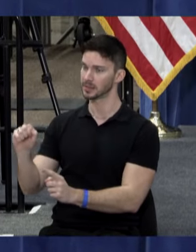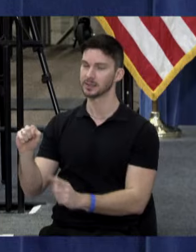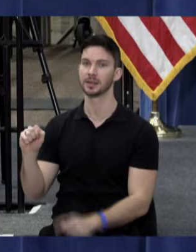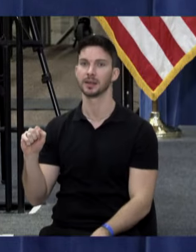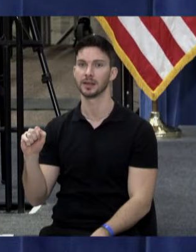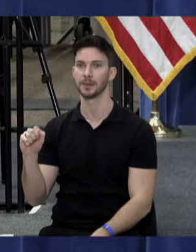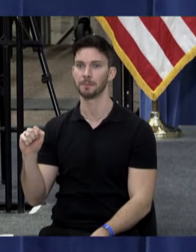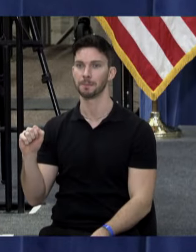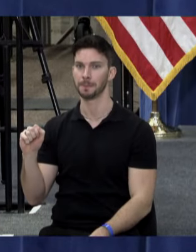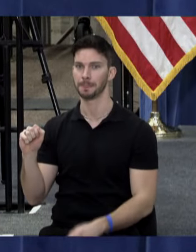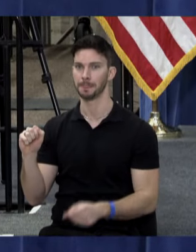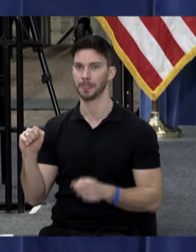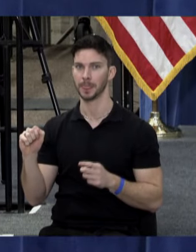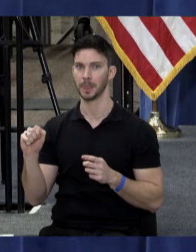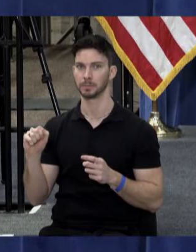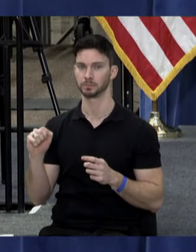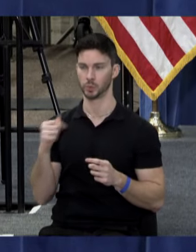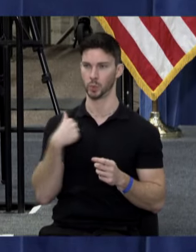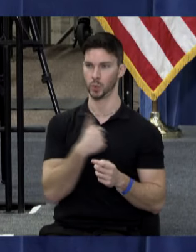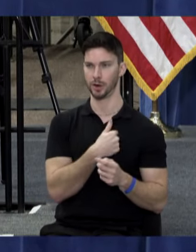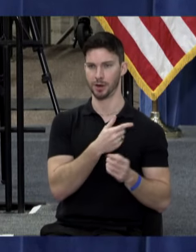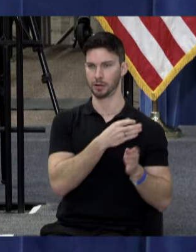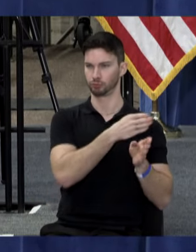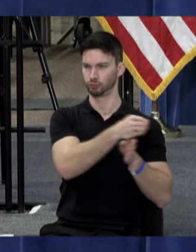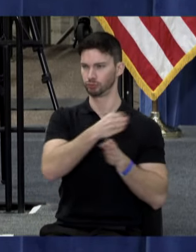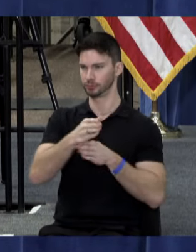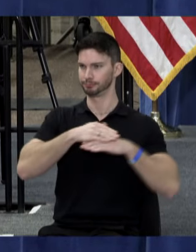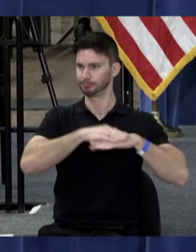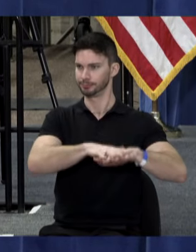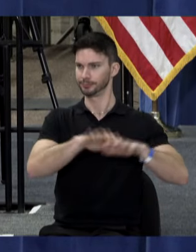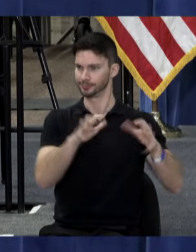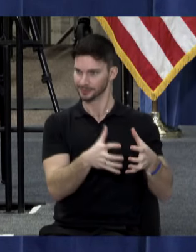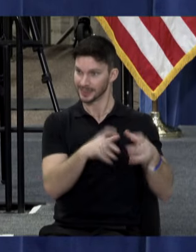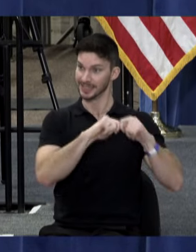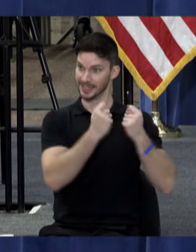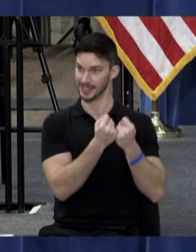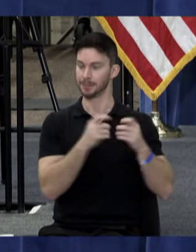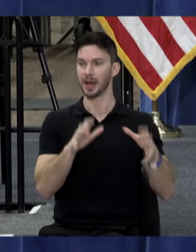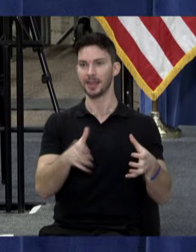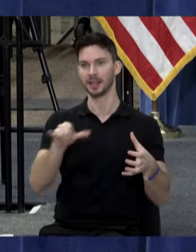the team member, because we're a multidisciplinary team, and that's one good thing about the VA.